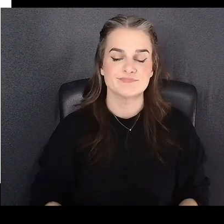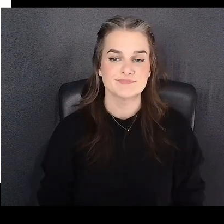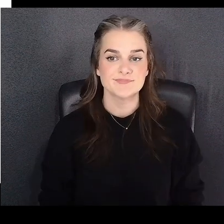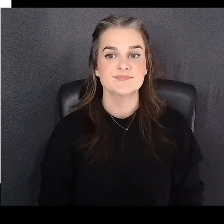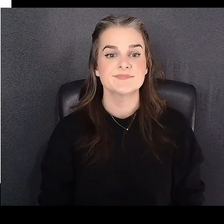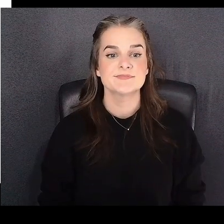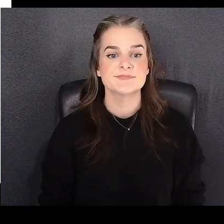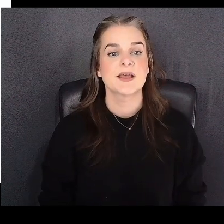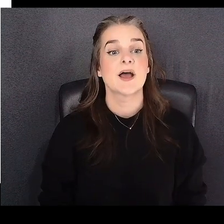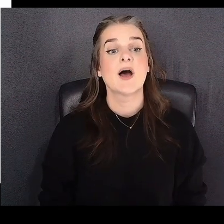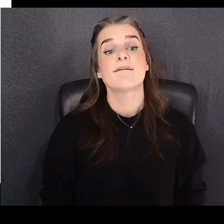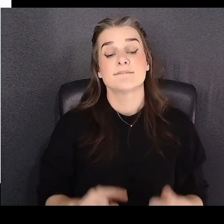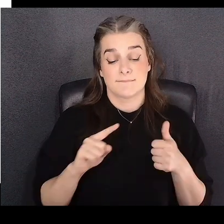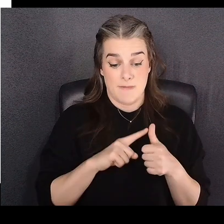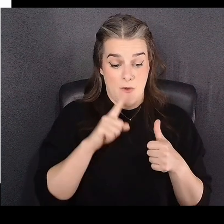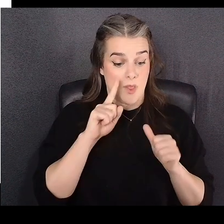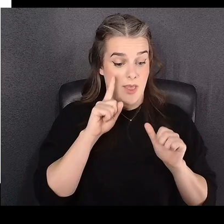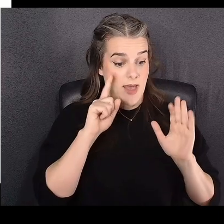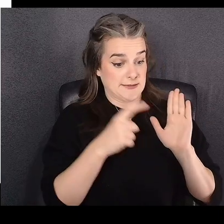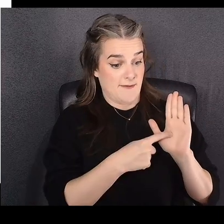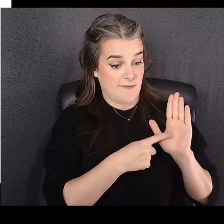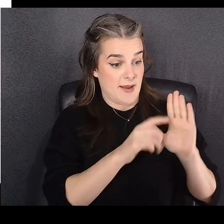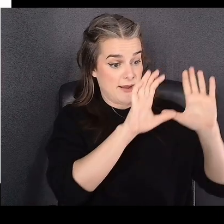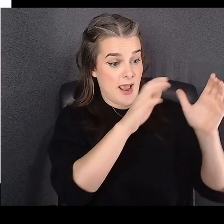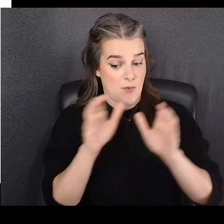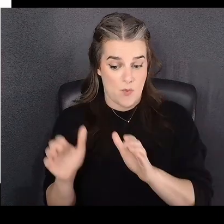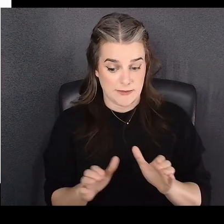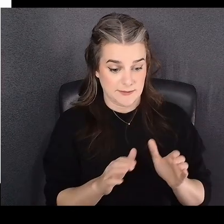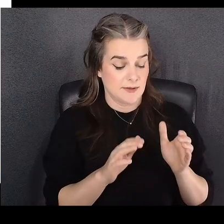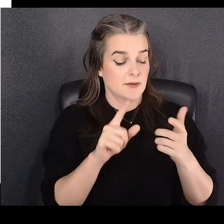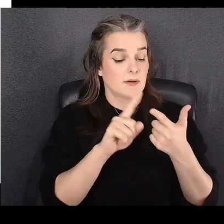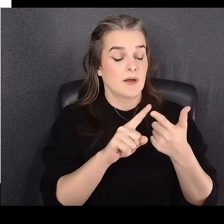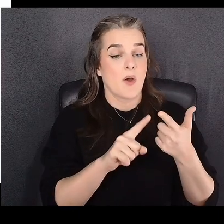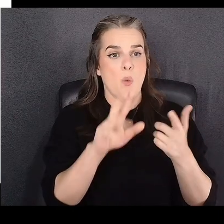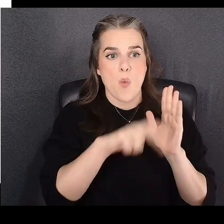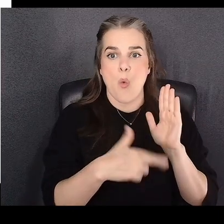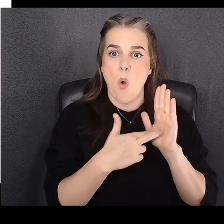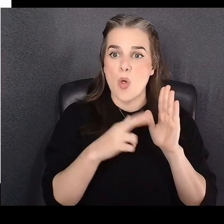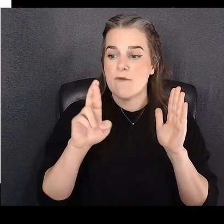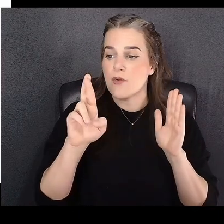We'll talk about the role of recreational therapy. We're going to look at some different applications